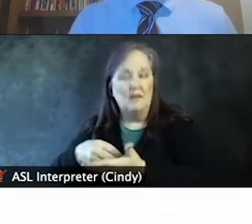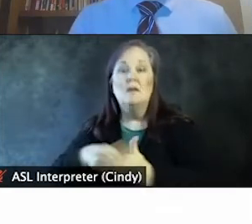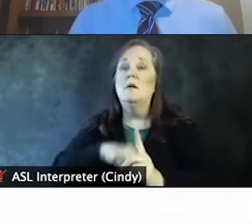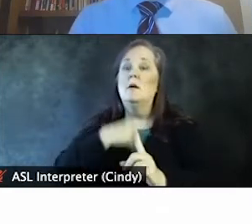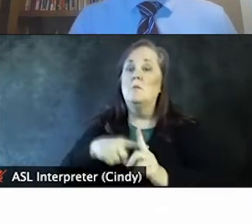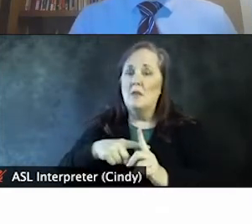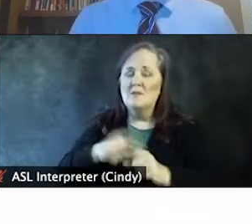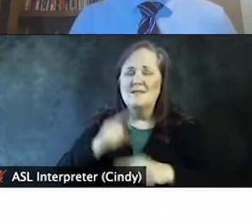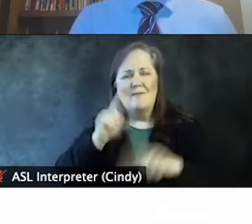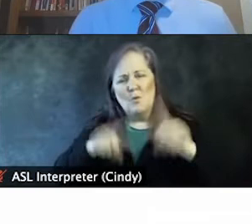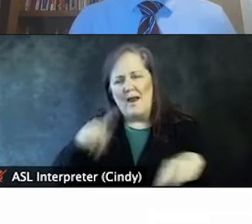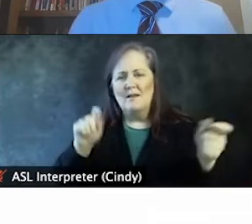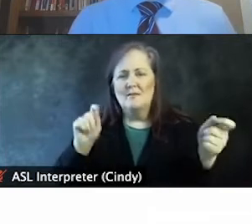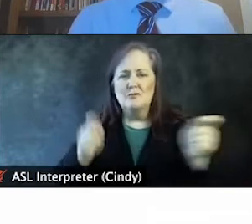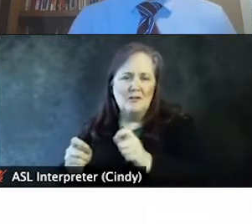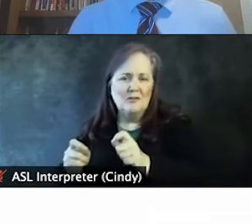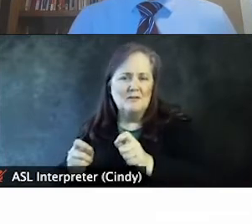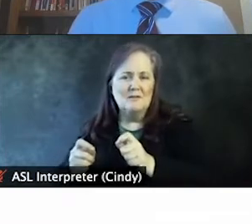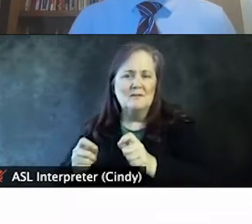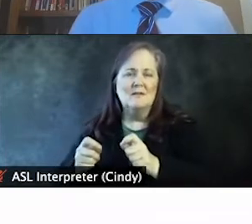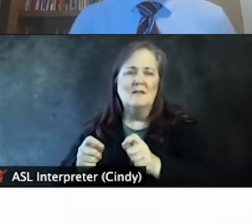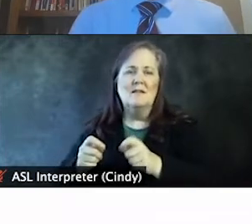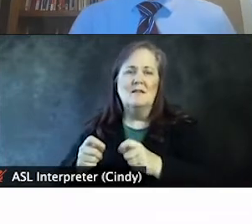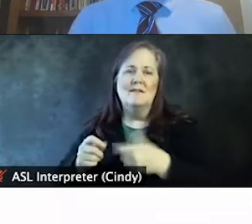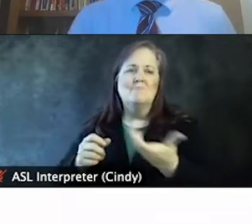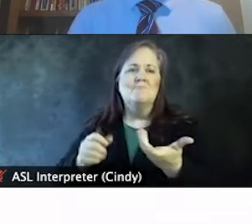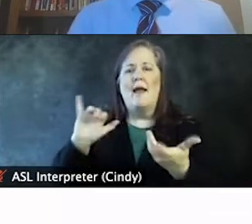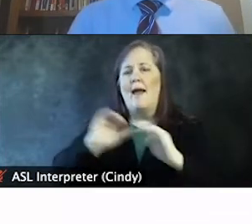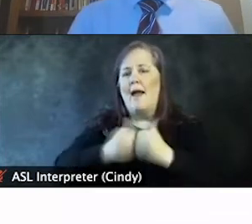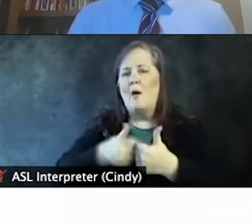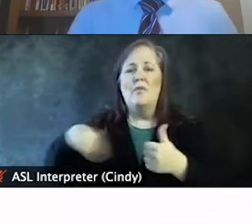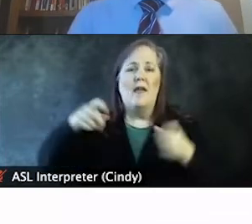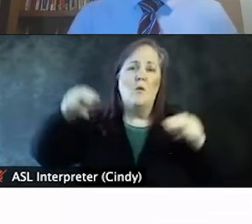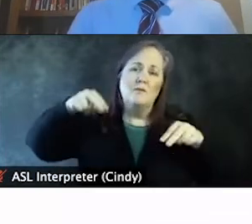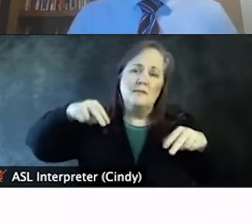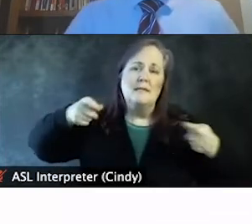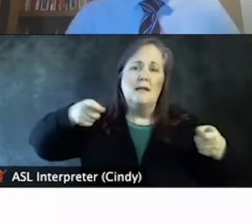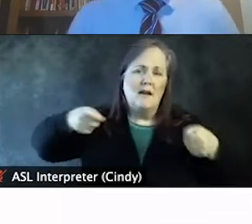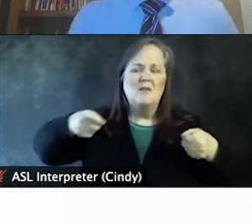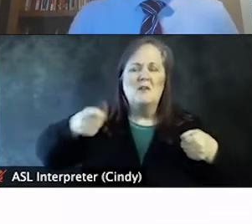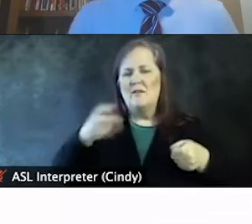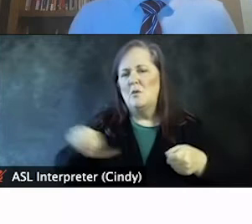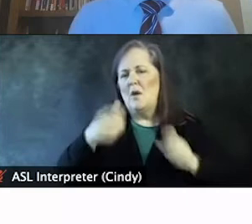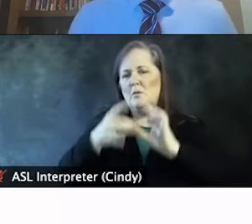to an agency called the California Institute for Regenerative Medicine. That agency in turn provides grants to researchers